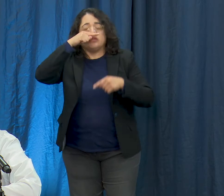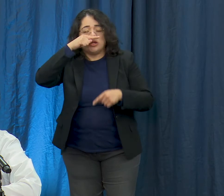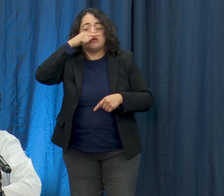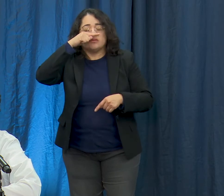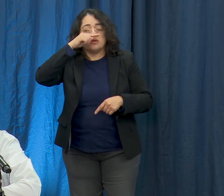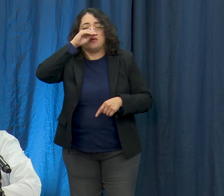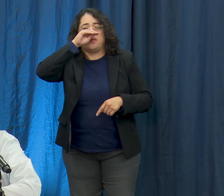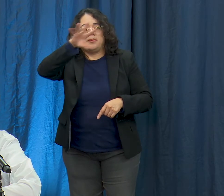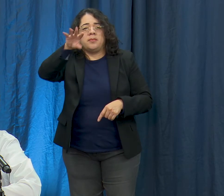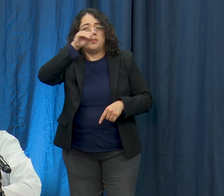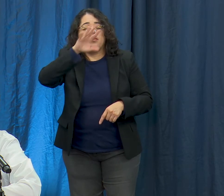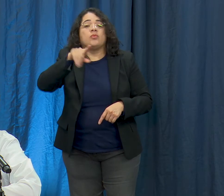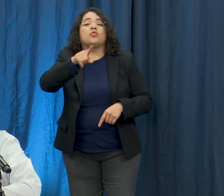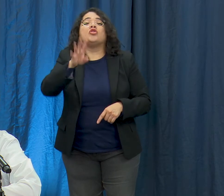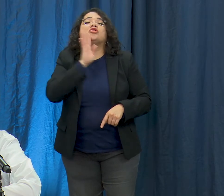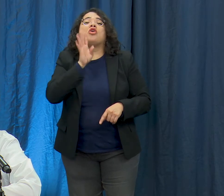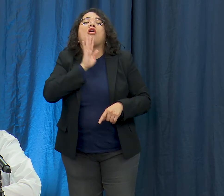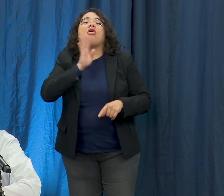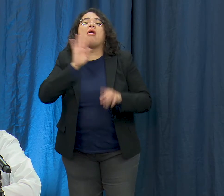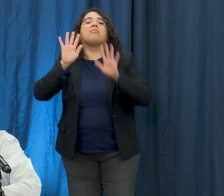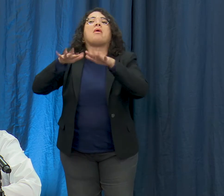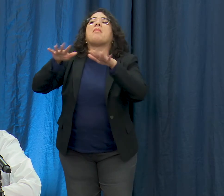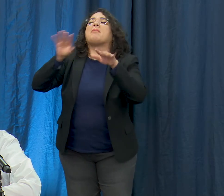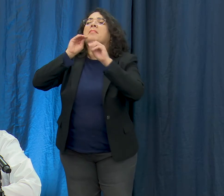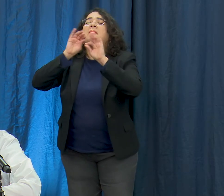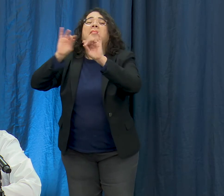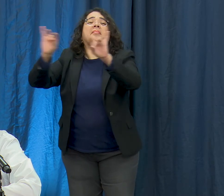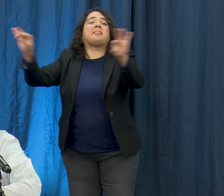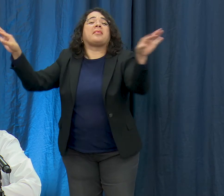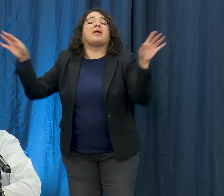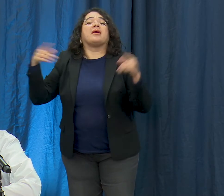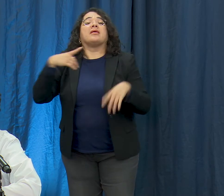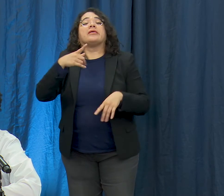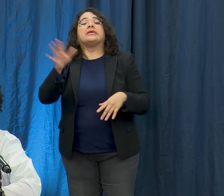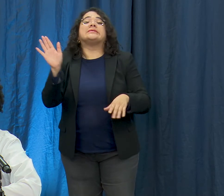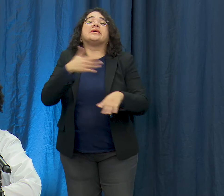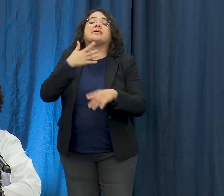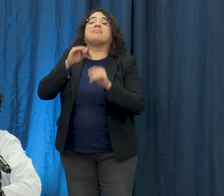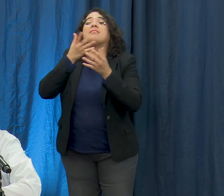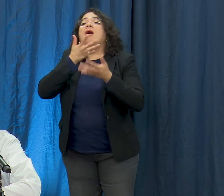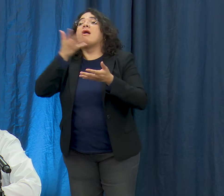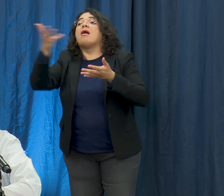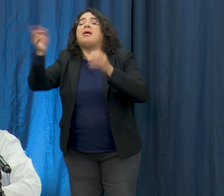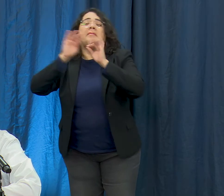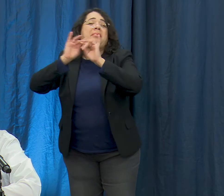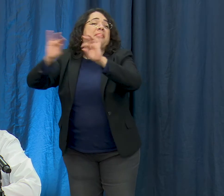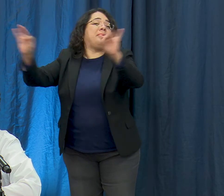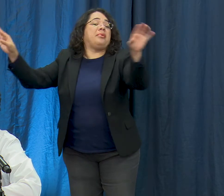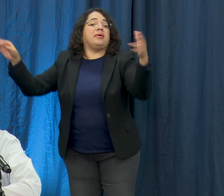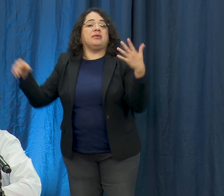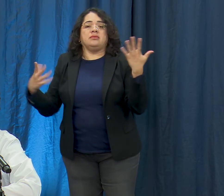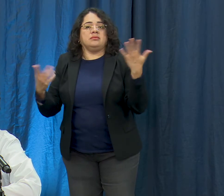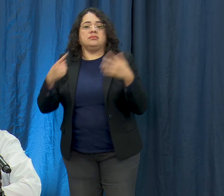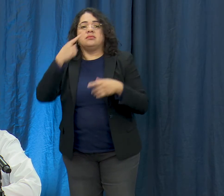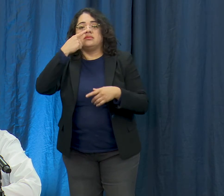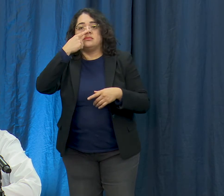into the air is what is very easier the way that someone else can get it from